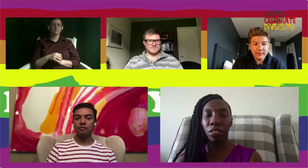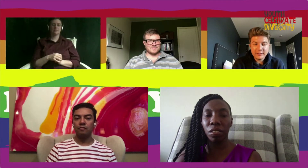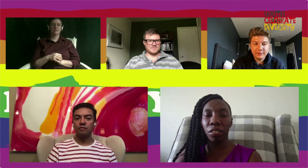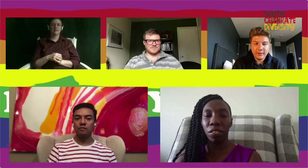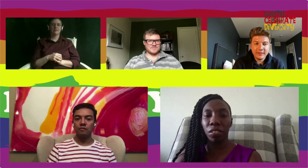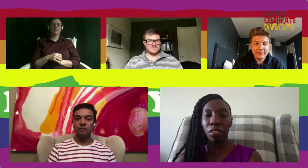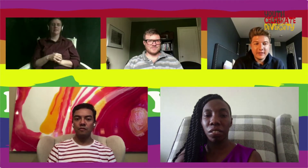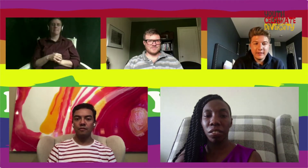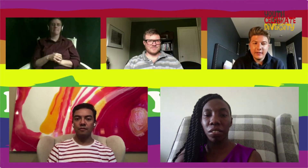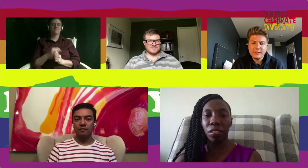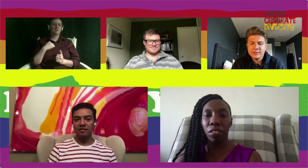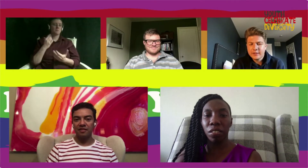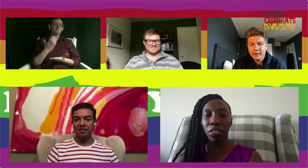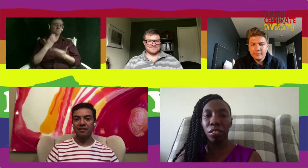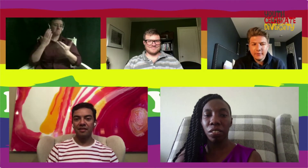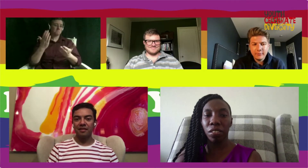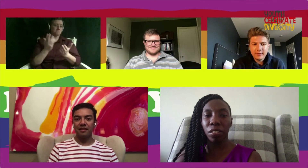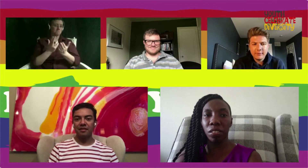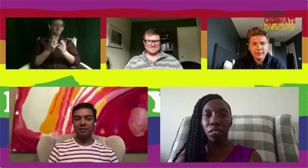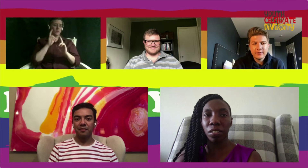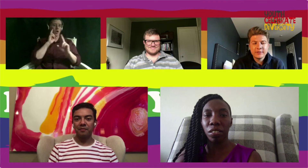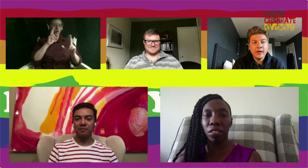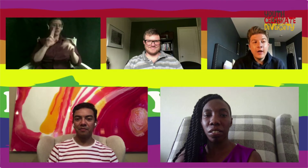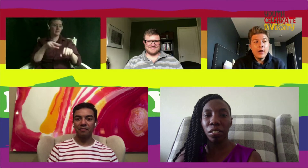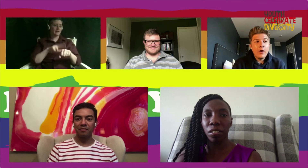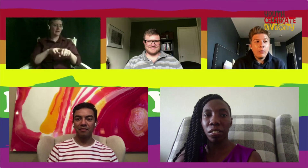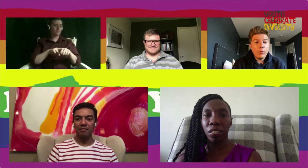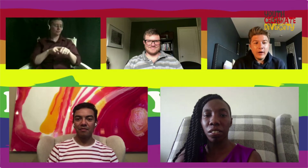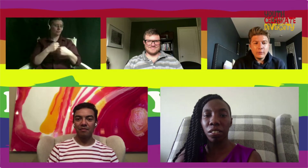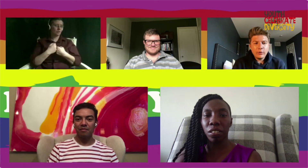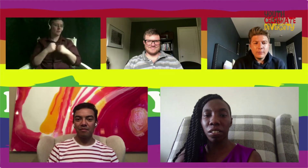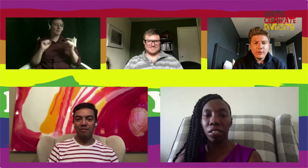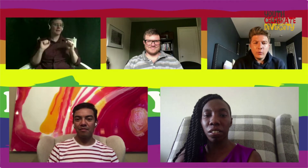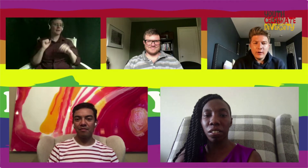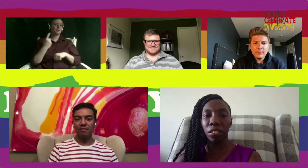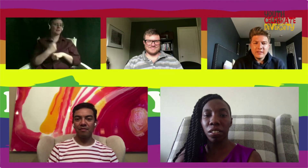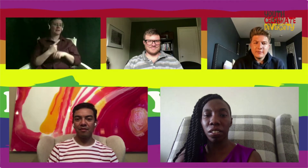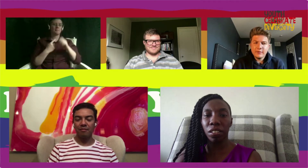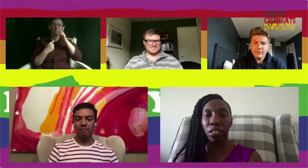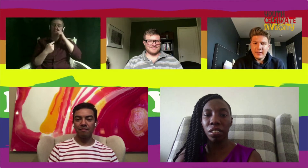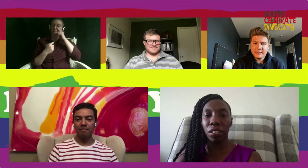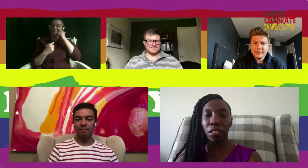national coming out day and just kind of with the viewers what would be one piece of advice